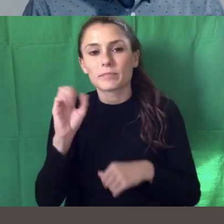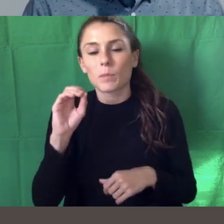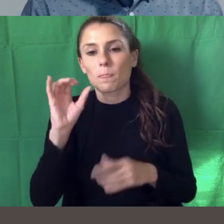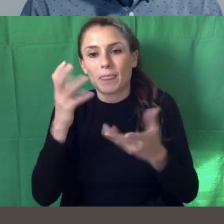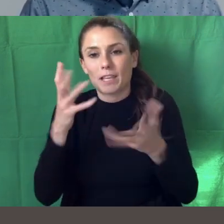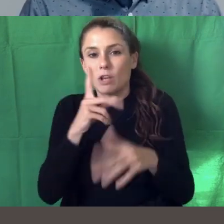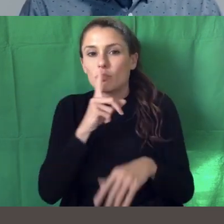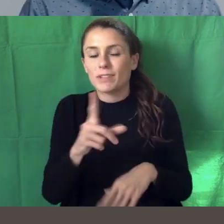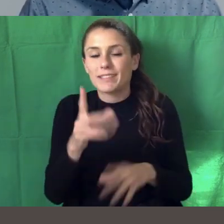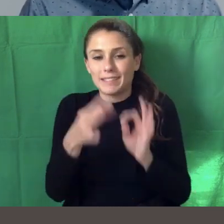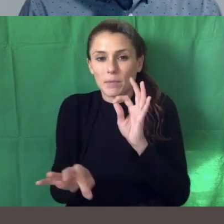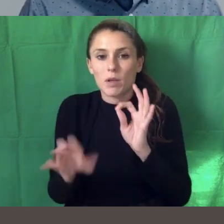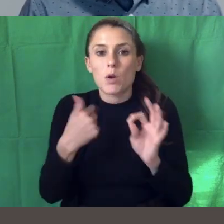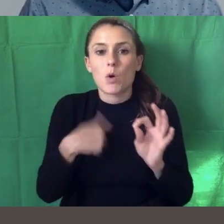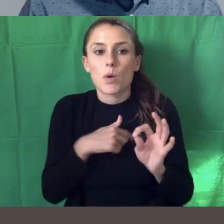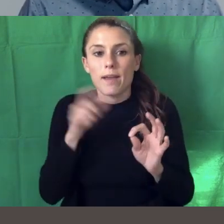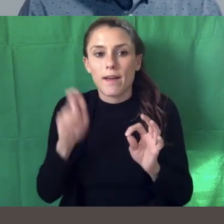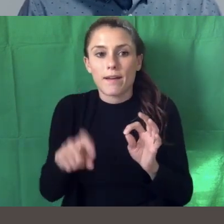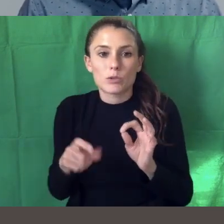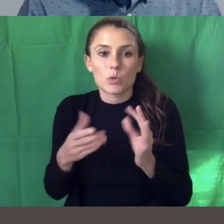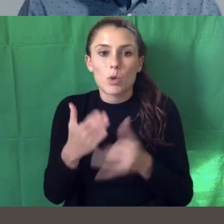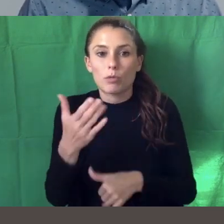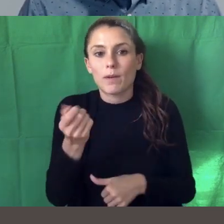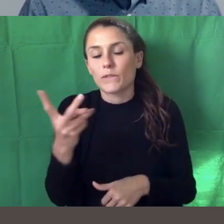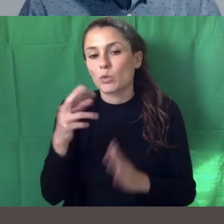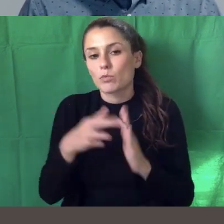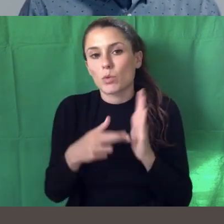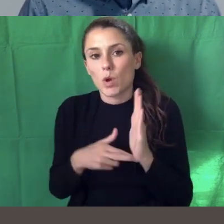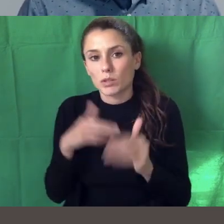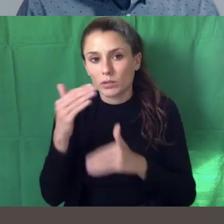That's all it is. It's pretty simple. We had to go through a couple of rules to get there.